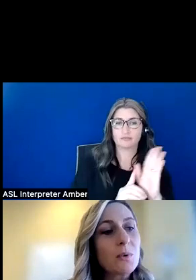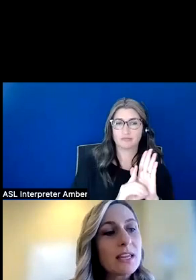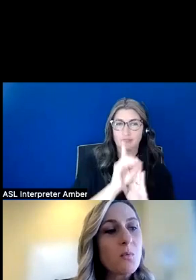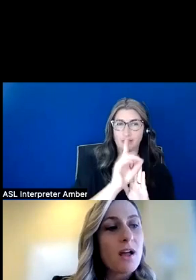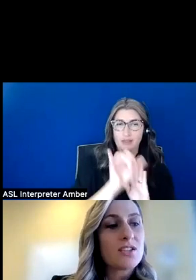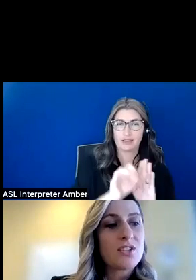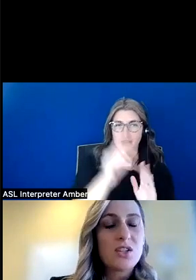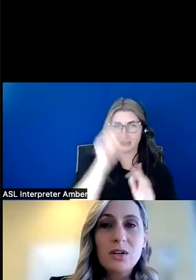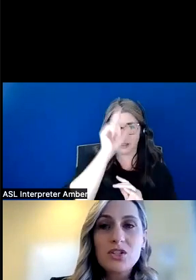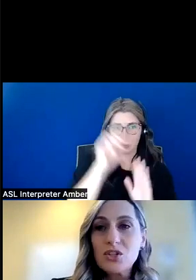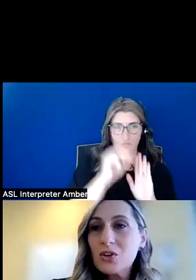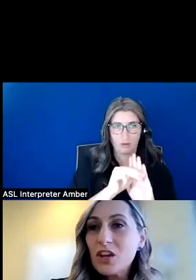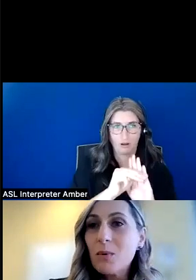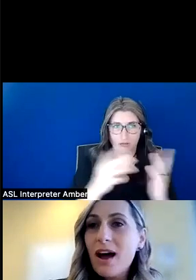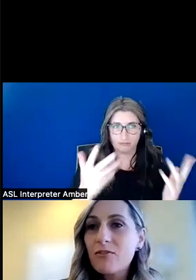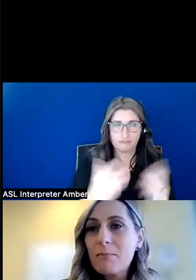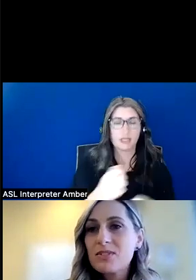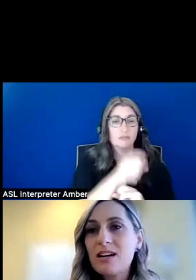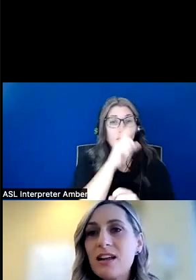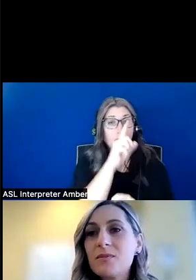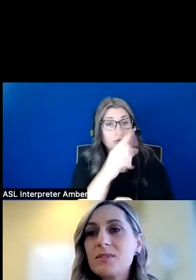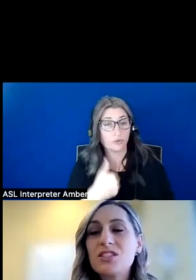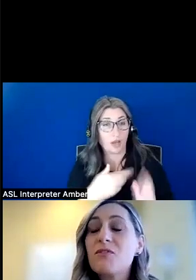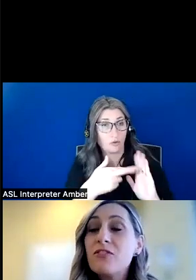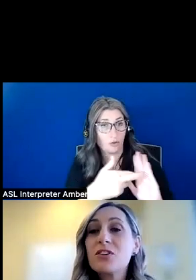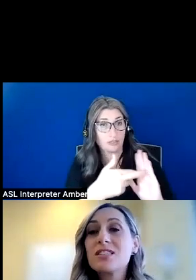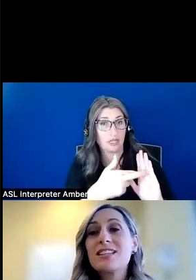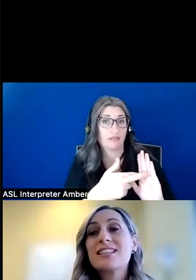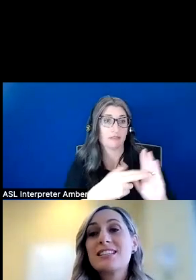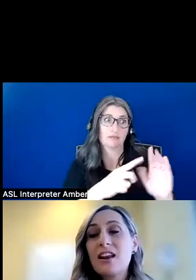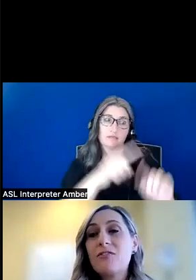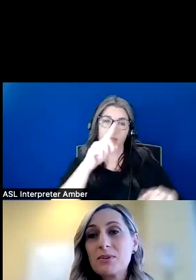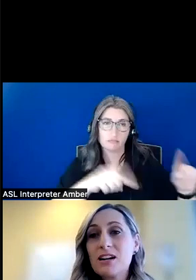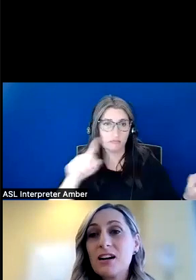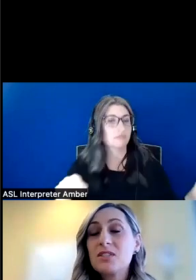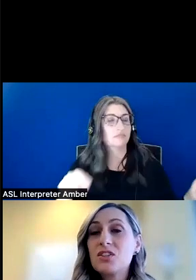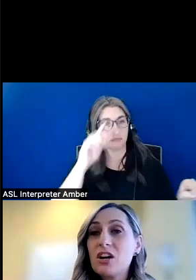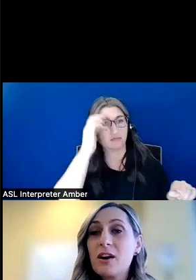You really want to ensure that you have a diverse set of representatives to share their